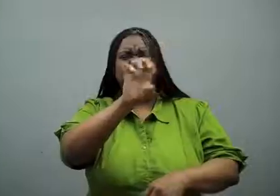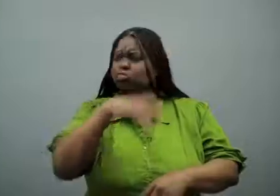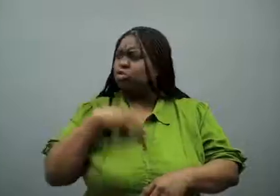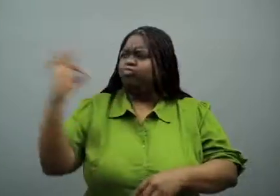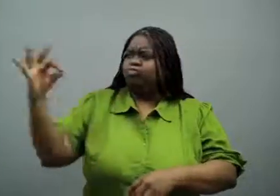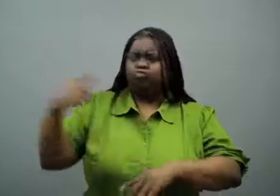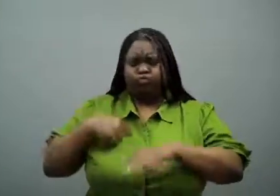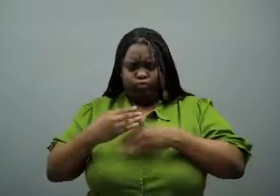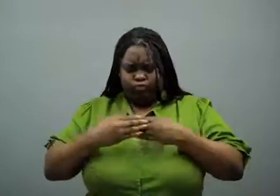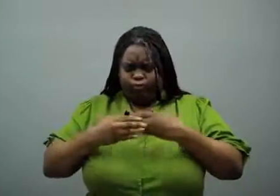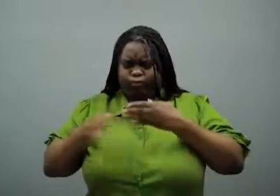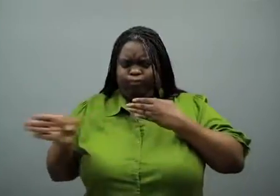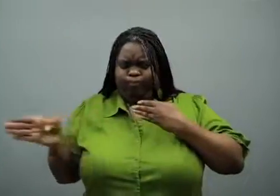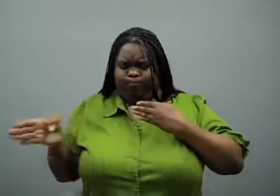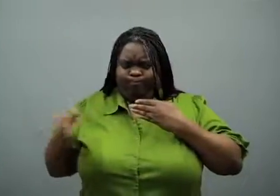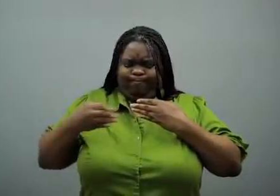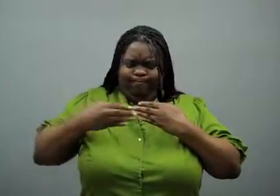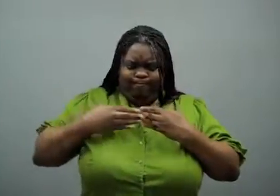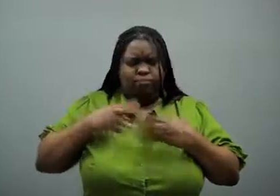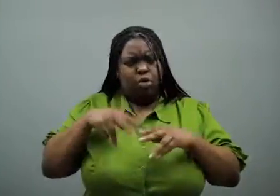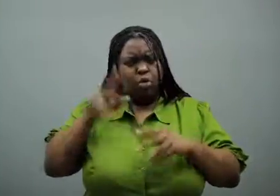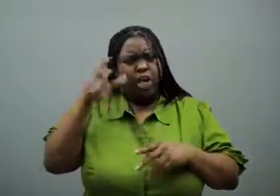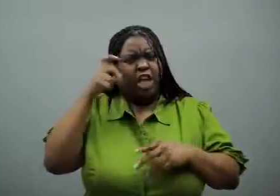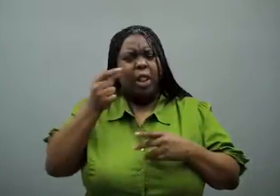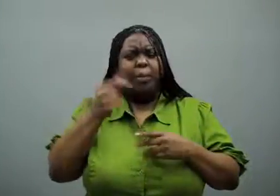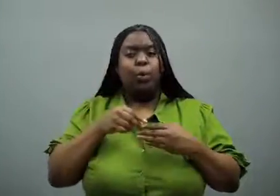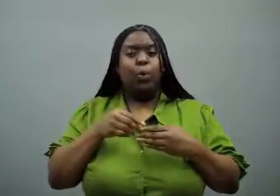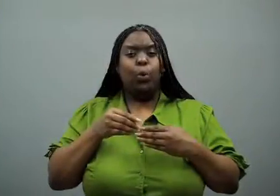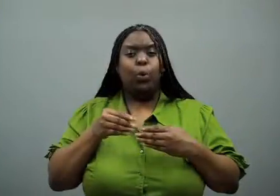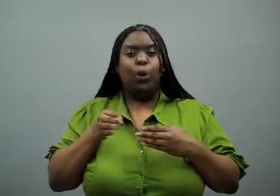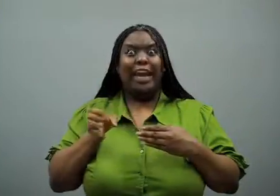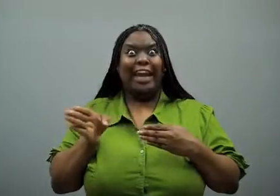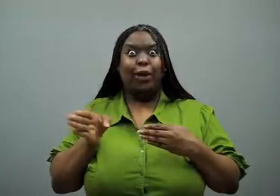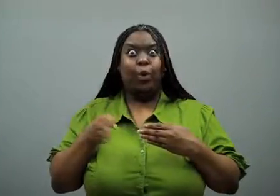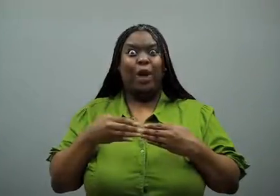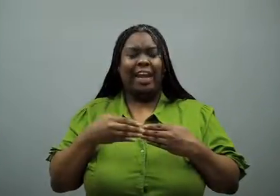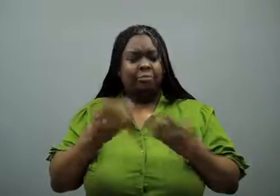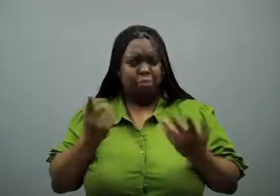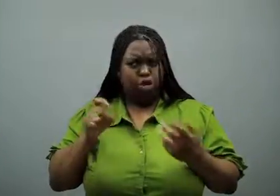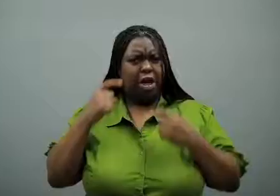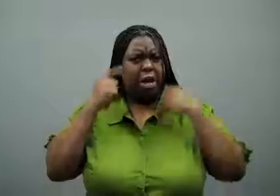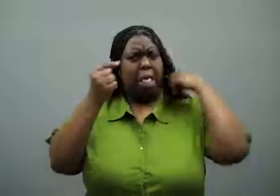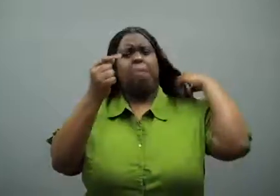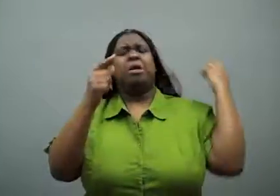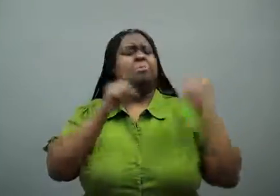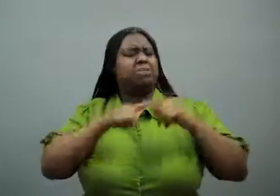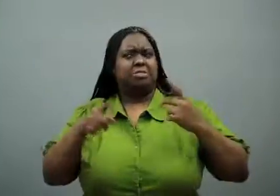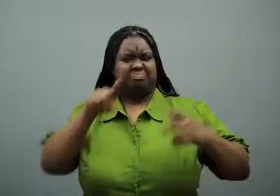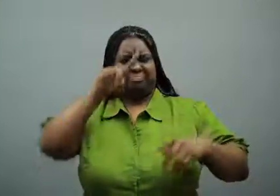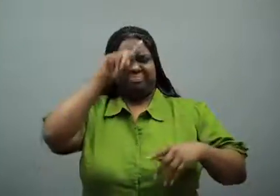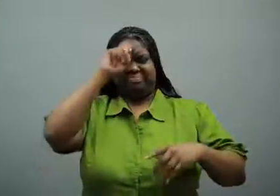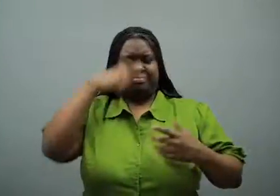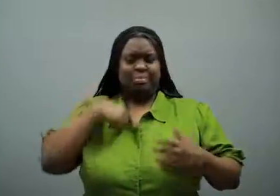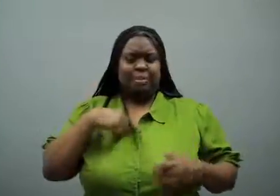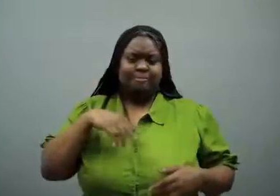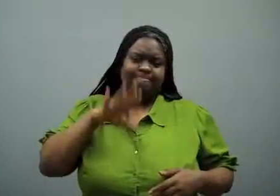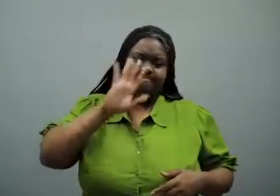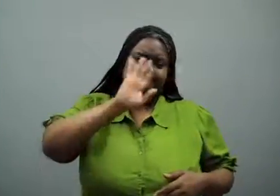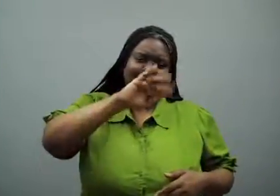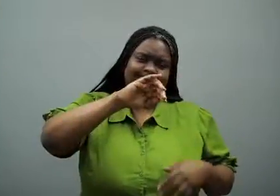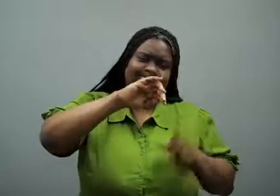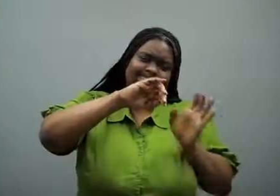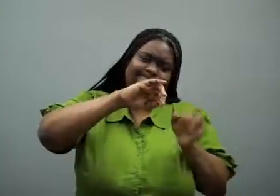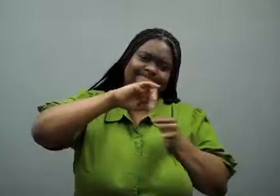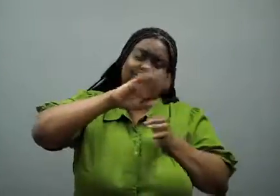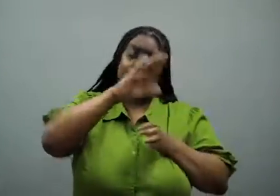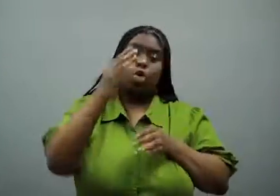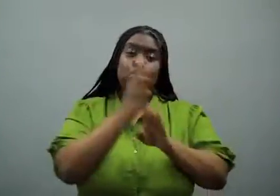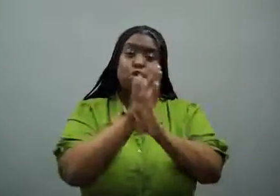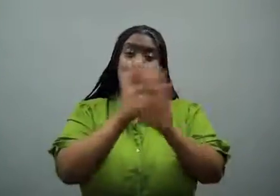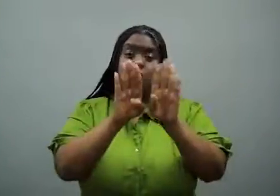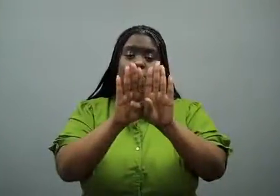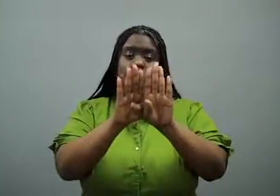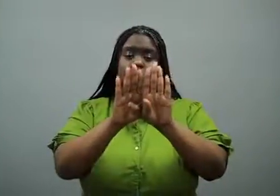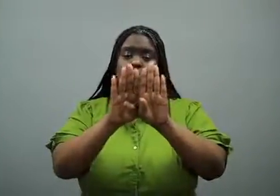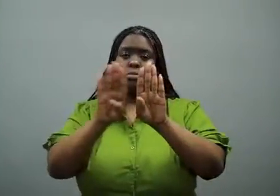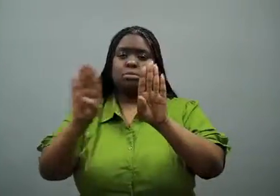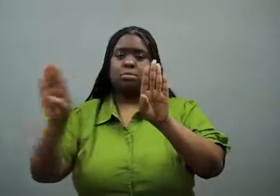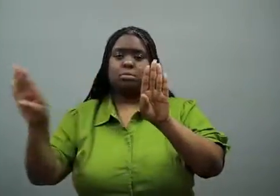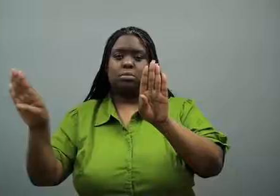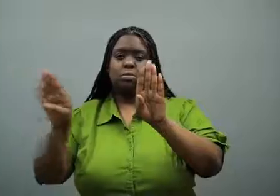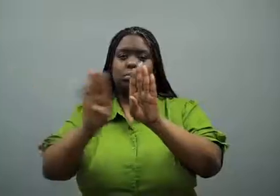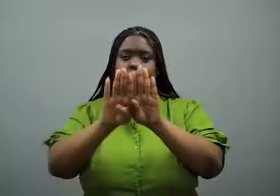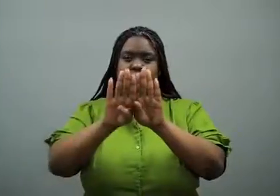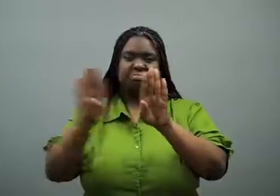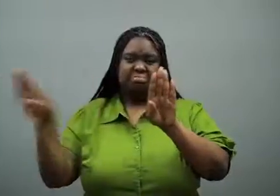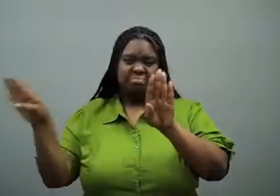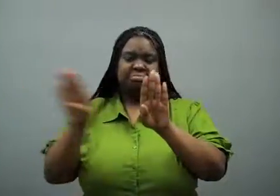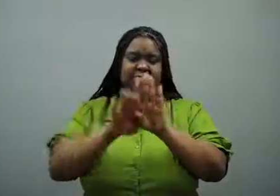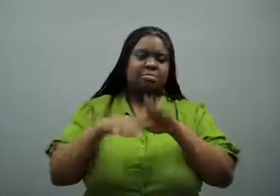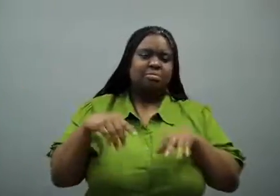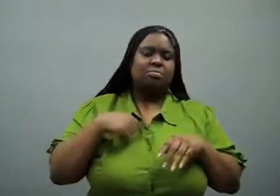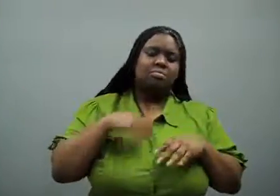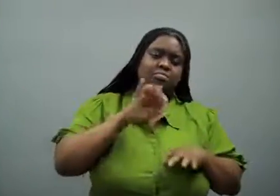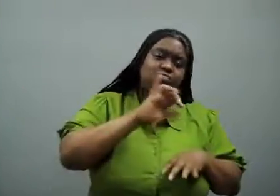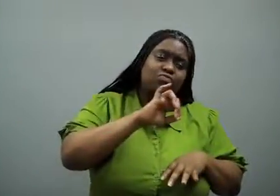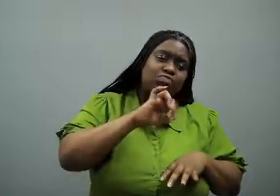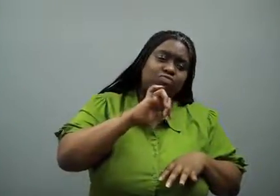I opened the door, you'd think she would have heard it squeak.